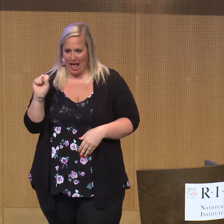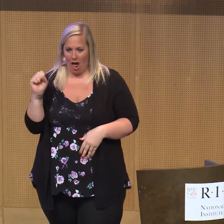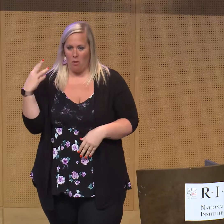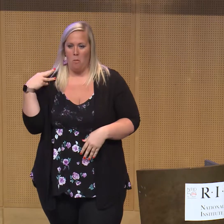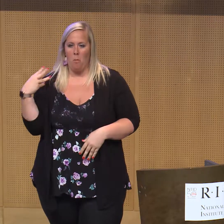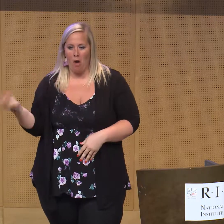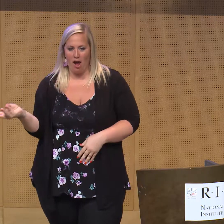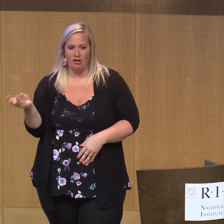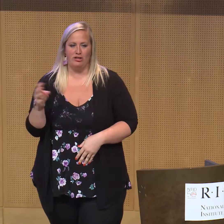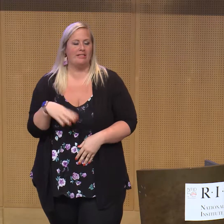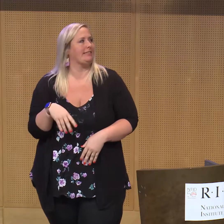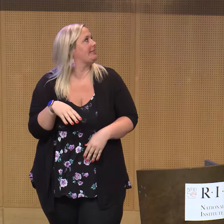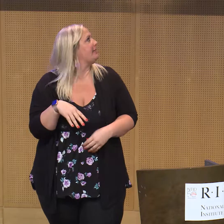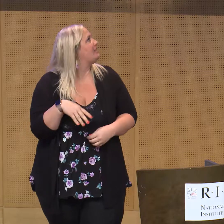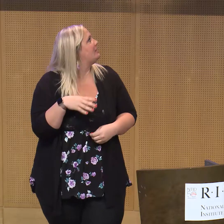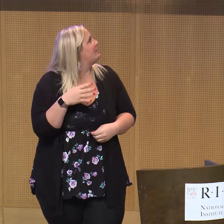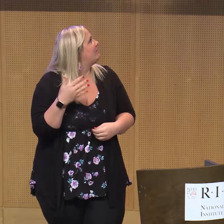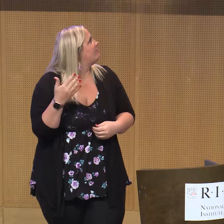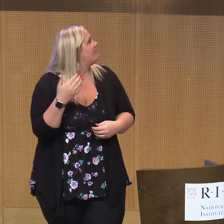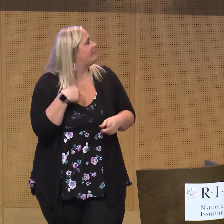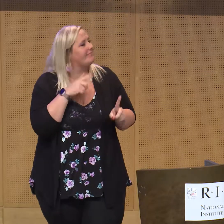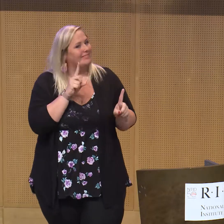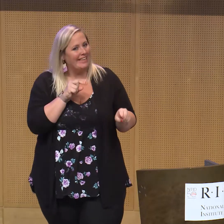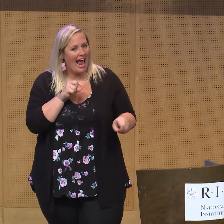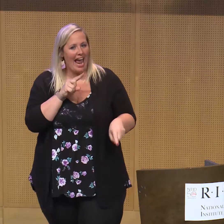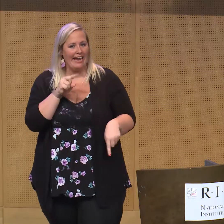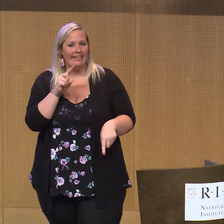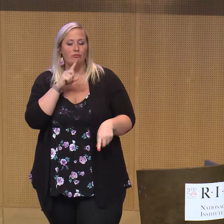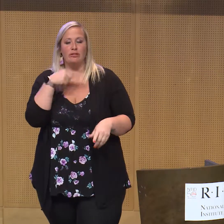I was born and raised in Seattle, Washington.